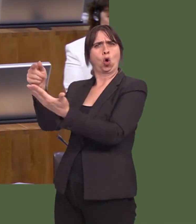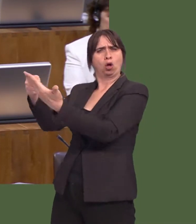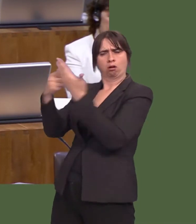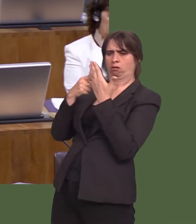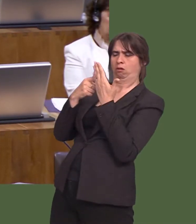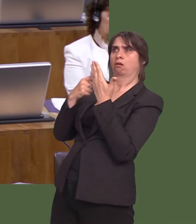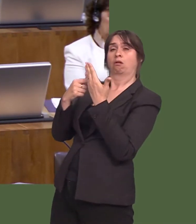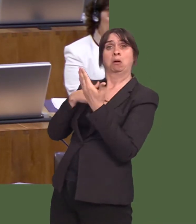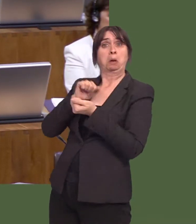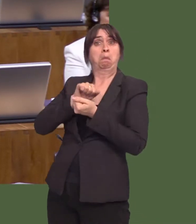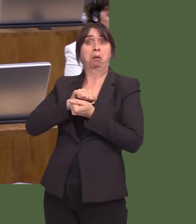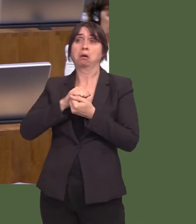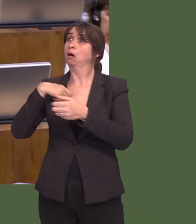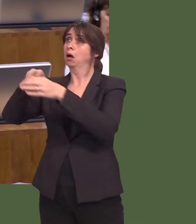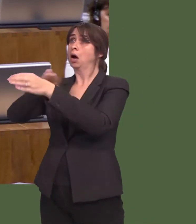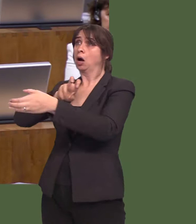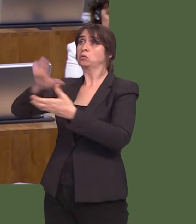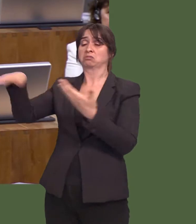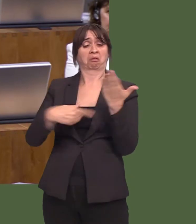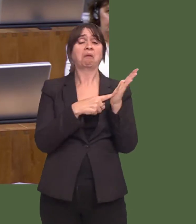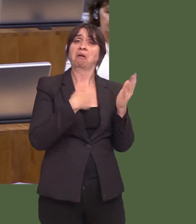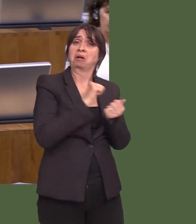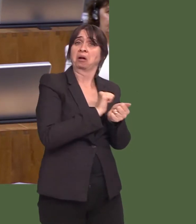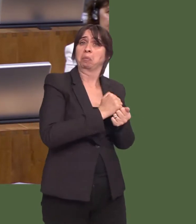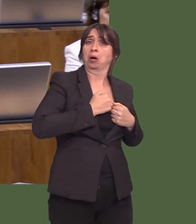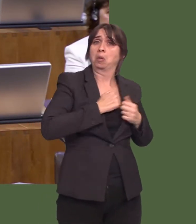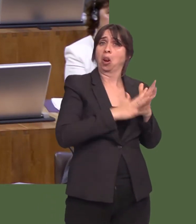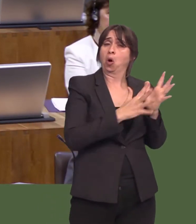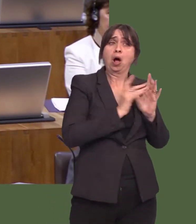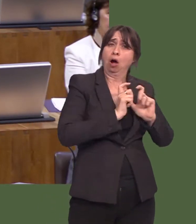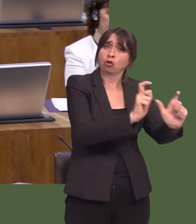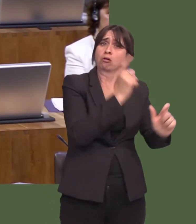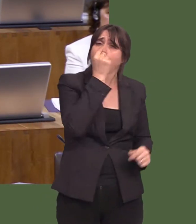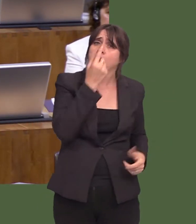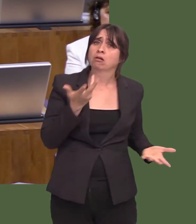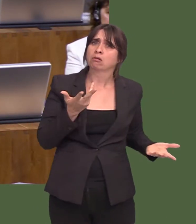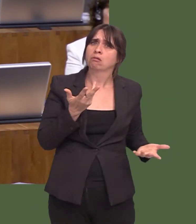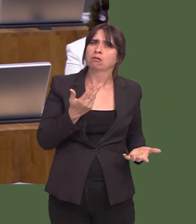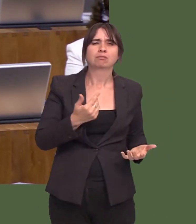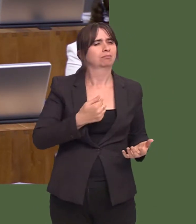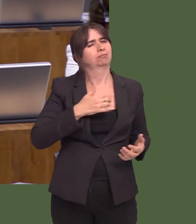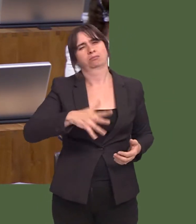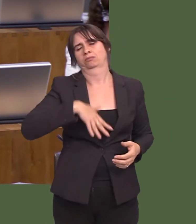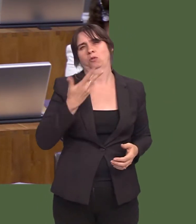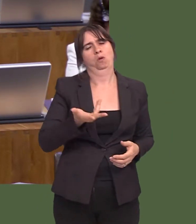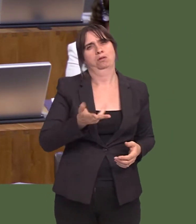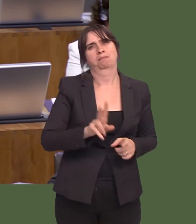something for Welsh Government and this Assembly to decide. But, no, we would not be in favour of reducing the standards there are at present.